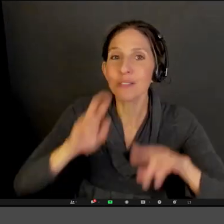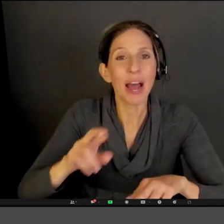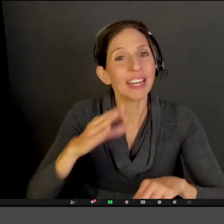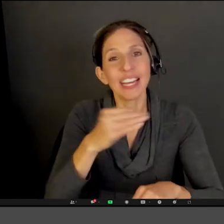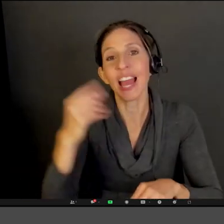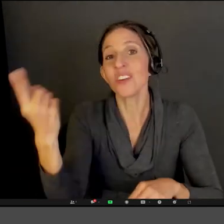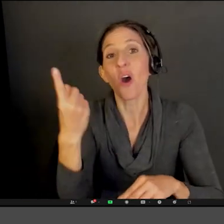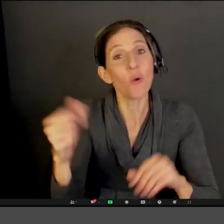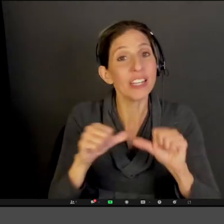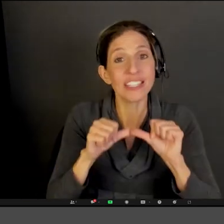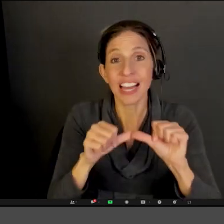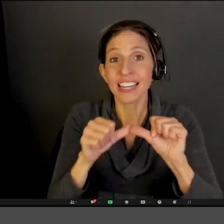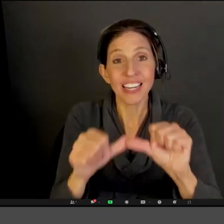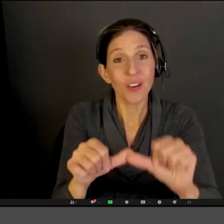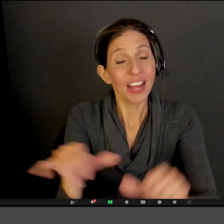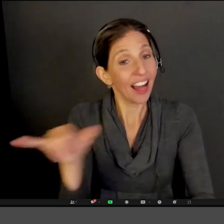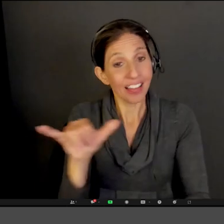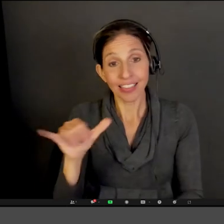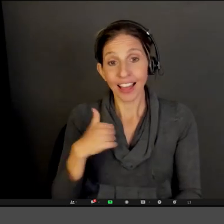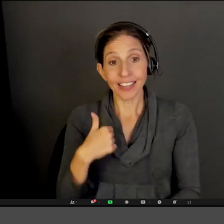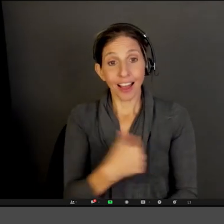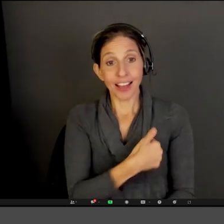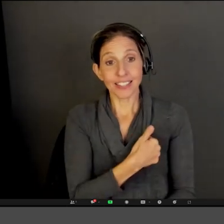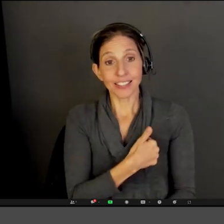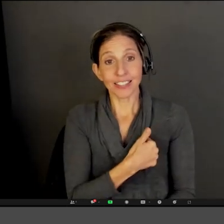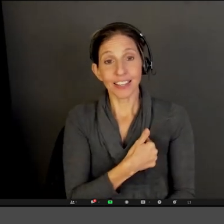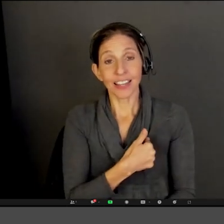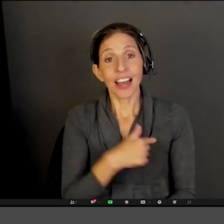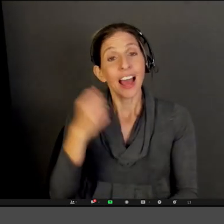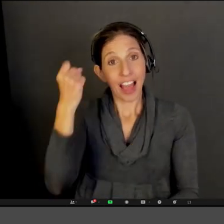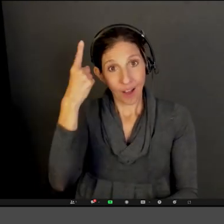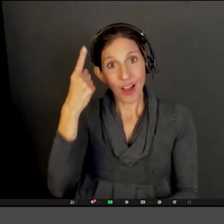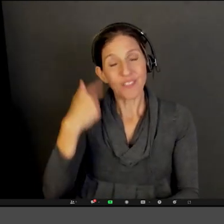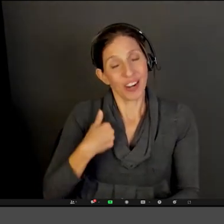HOWEVER, WE ARE MORTAL AND THE HUMANITIES KEEP OUR ROLE.